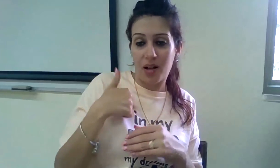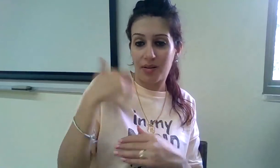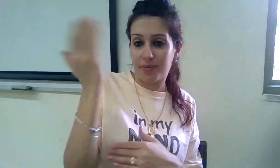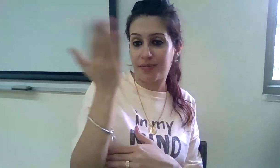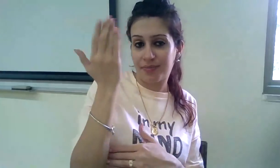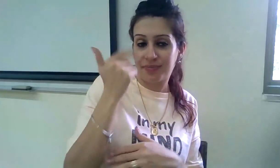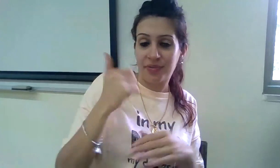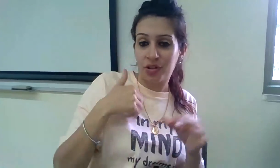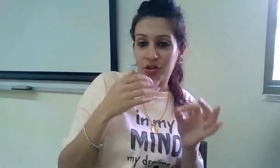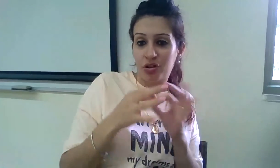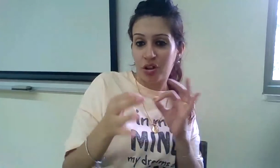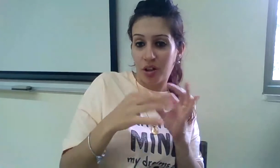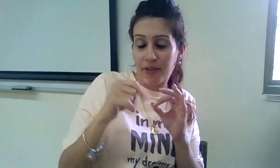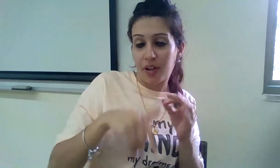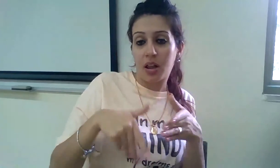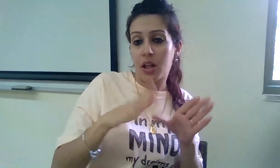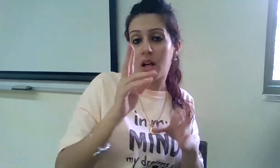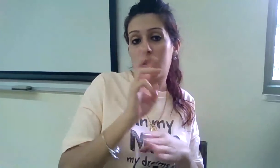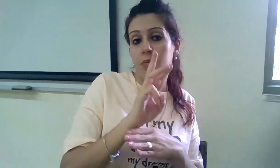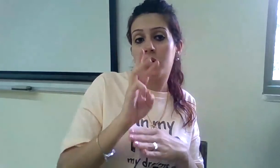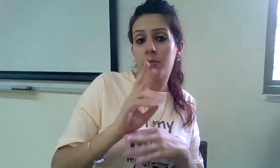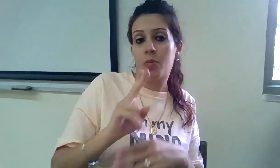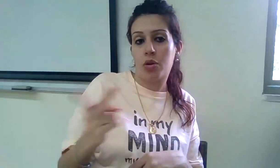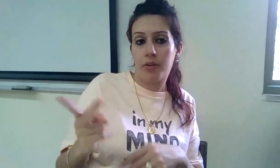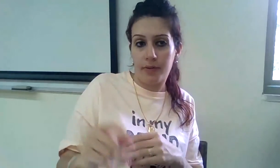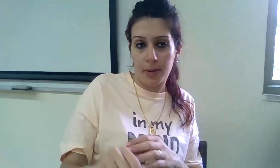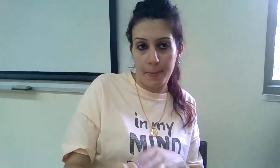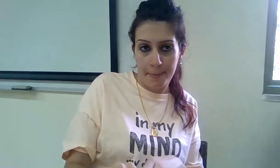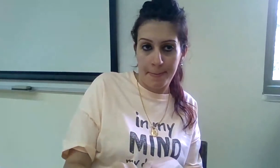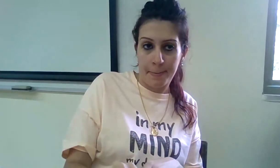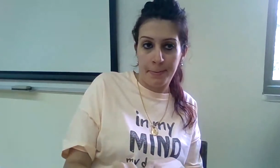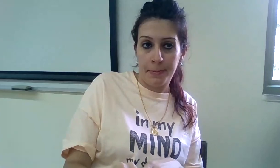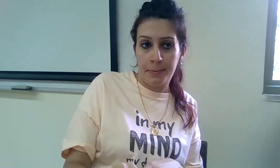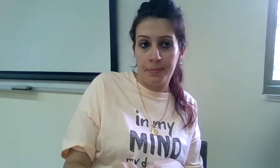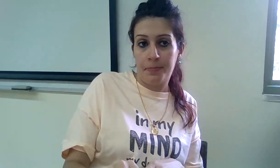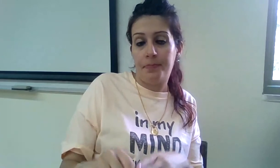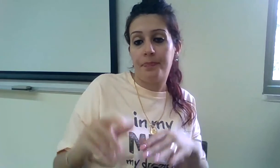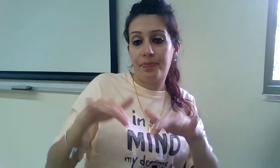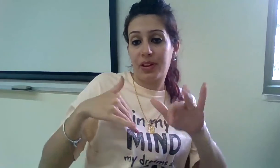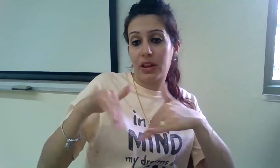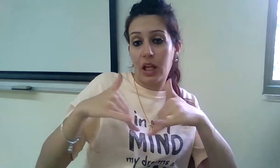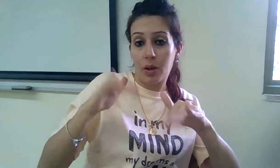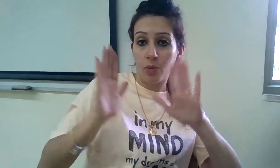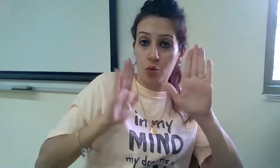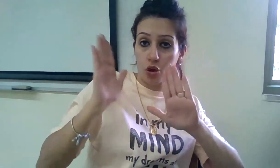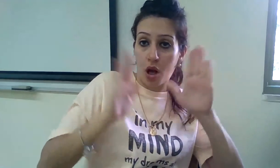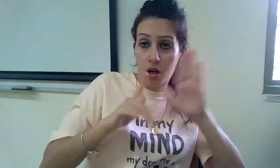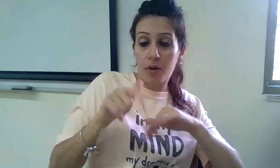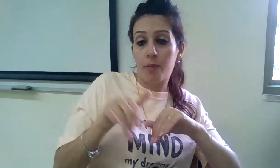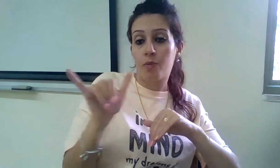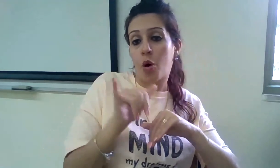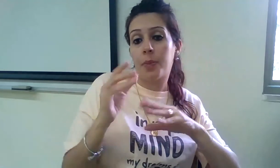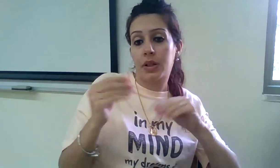So we need to have the right attitude so we can have approach and we can do action.